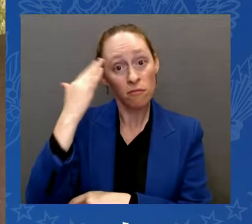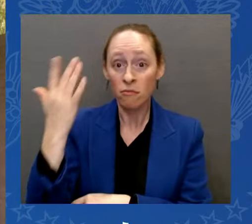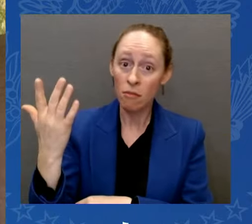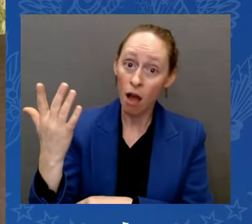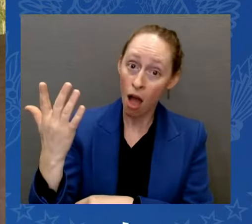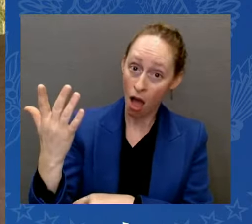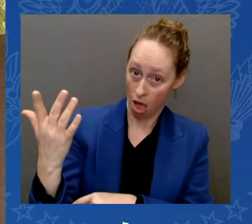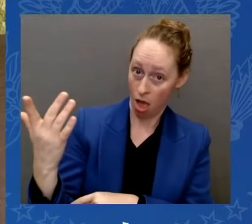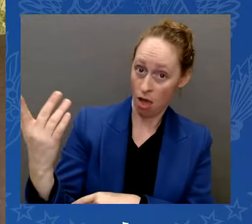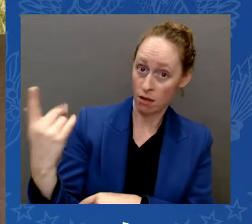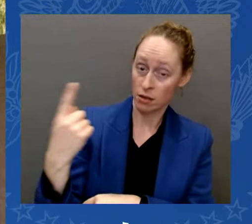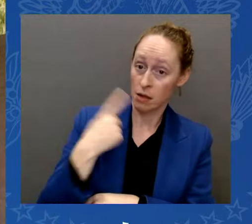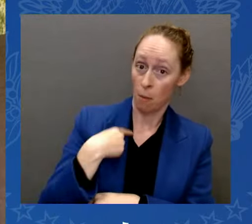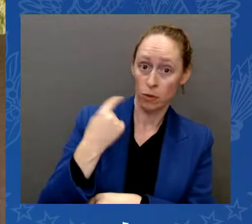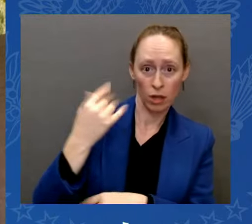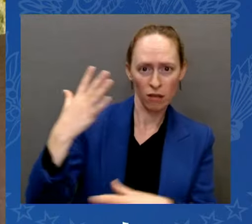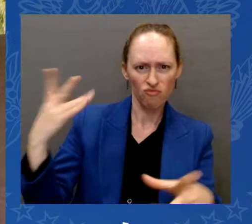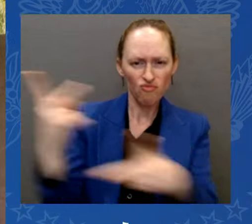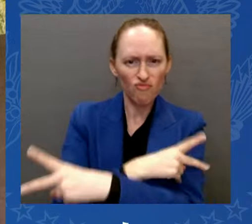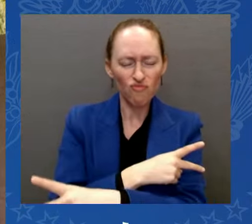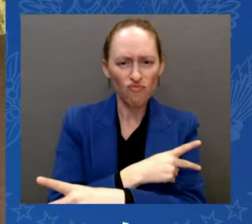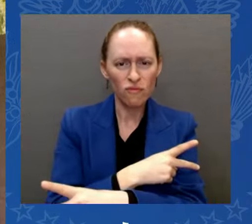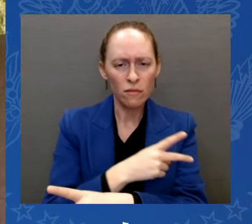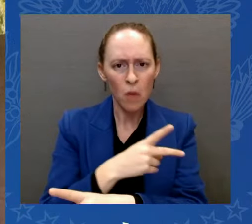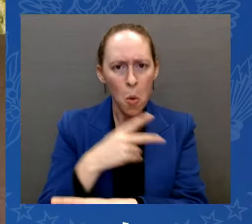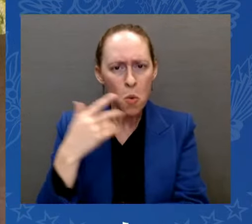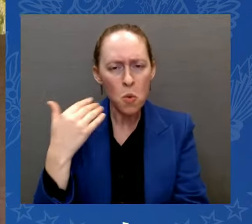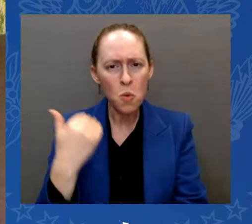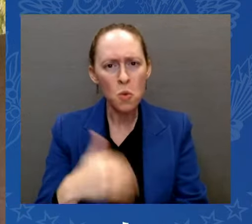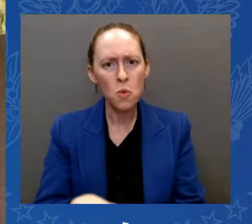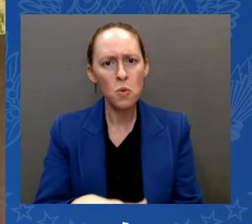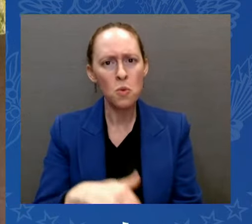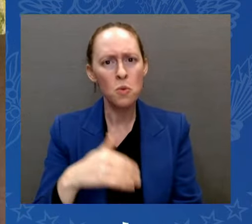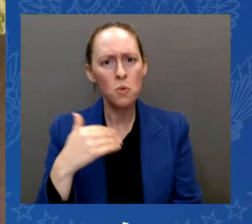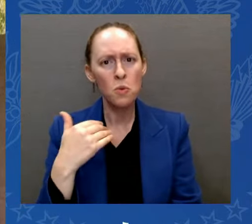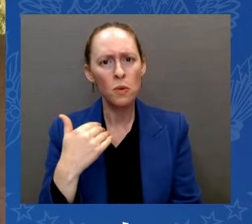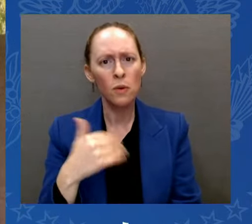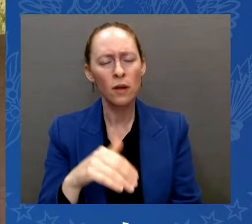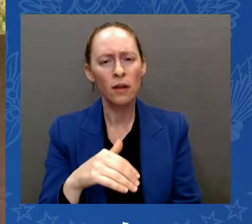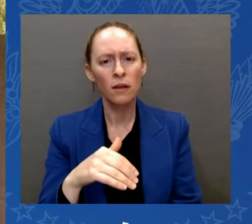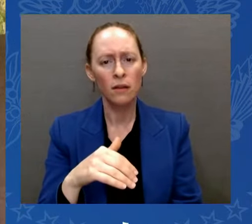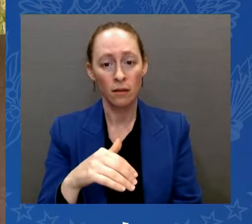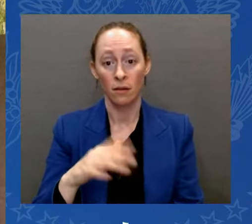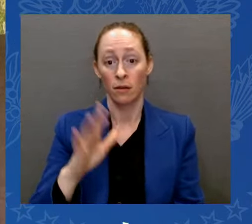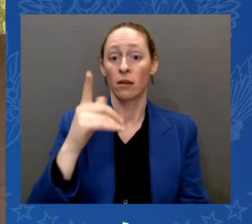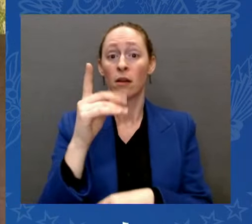missile attacks into western Ukraine. We support Ukraine fully in this moment, and we have --